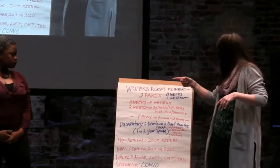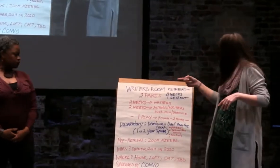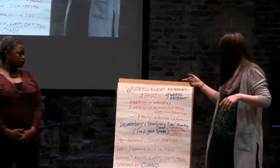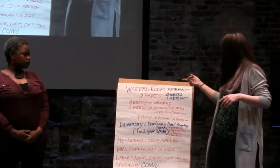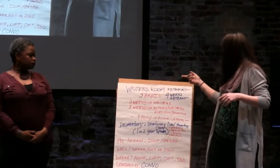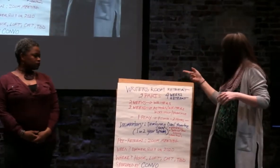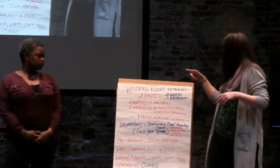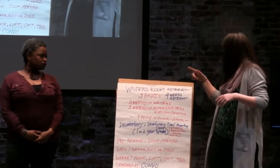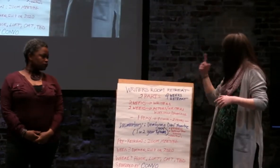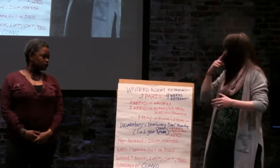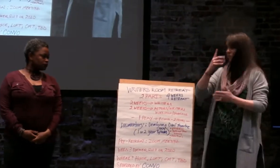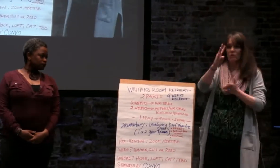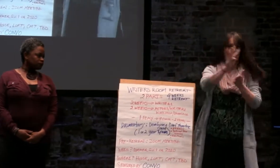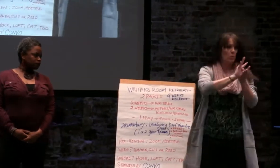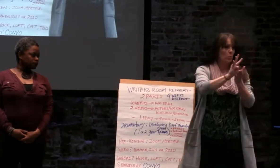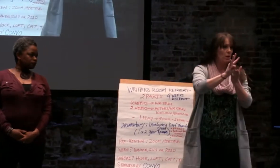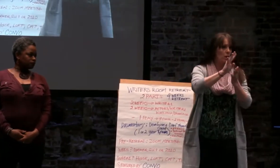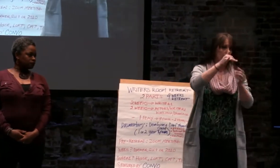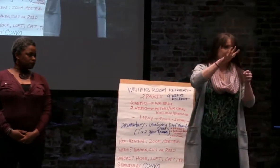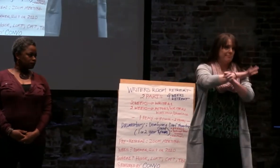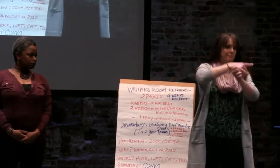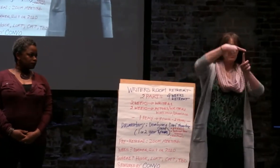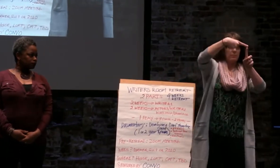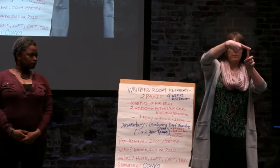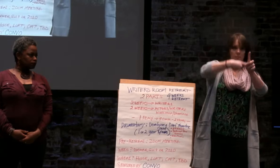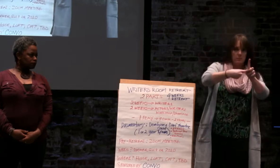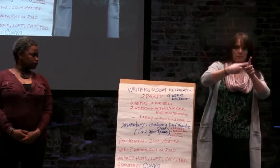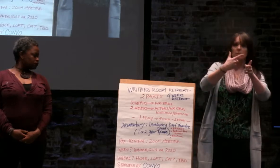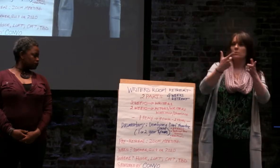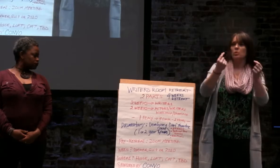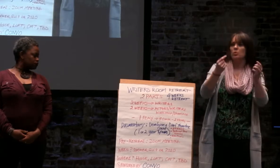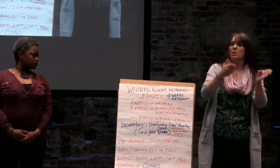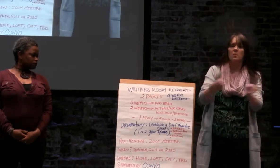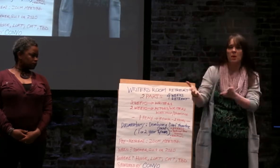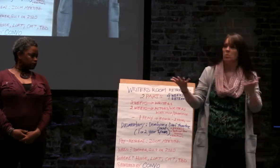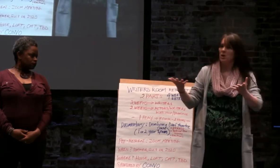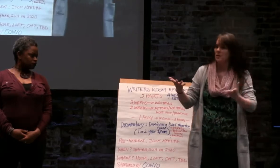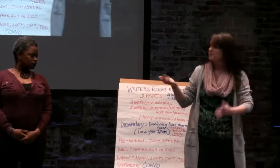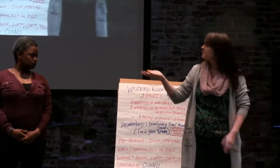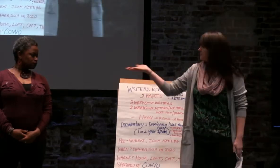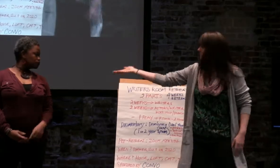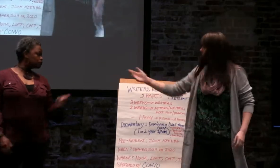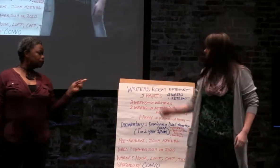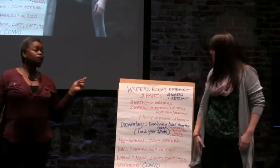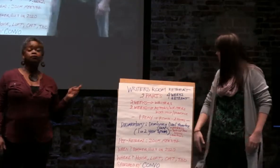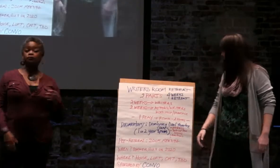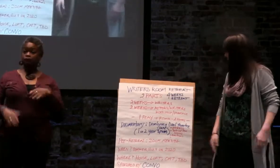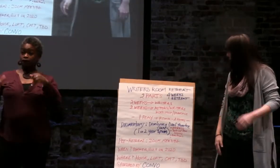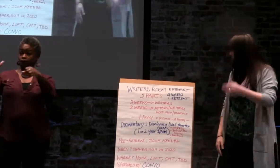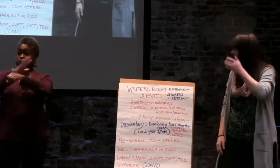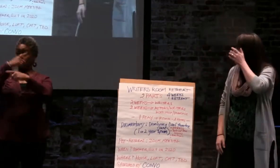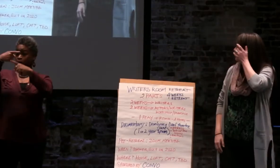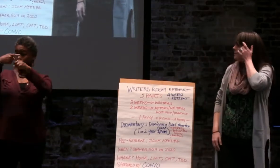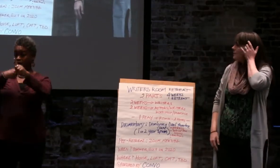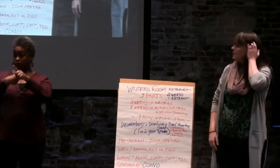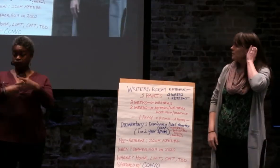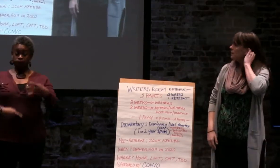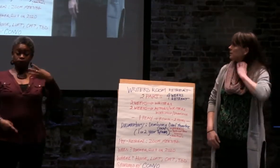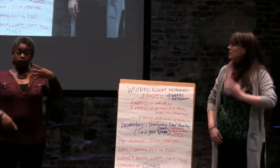This is about a writers' retreat, a six week or full one month program. Here's what's involved.